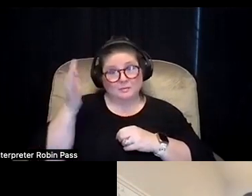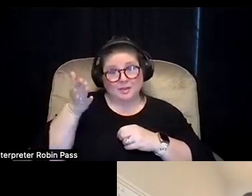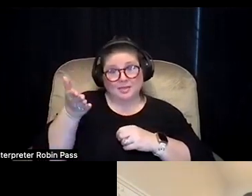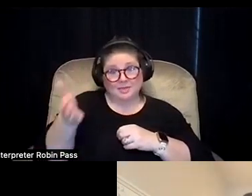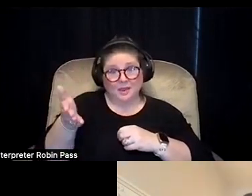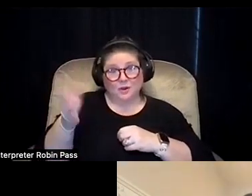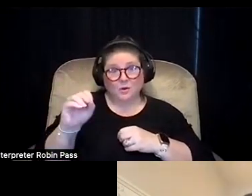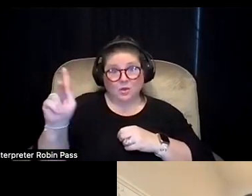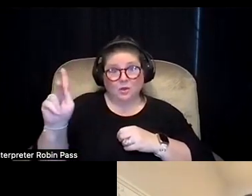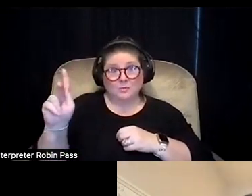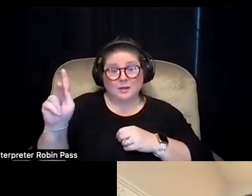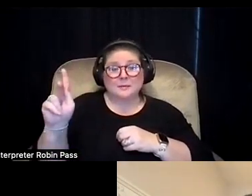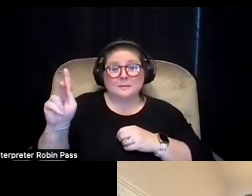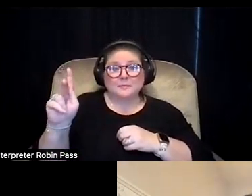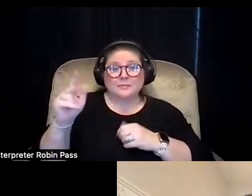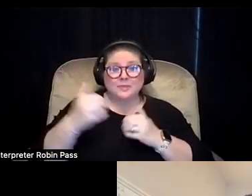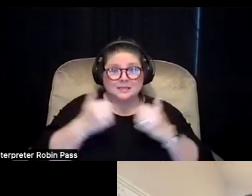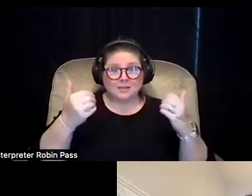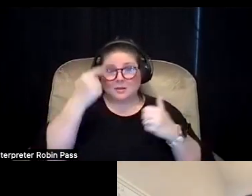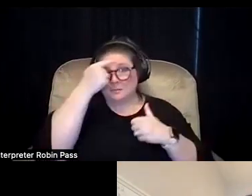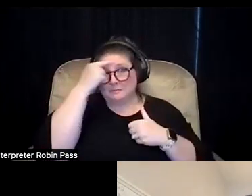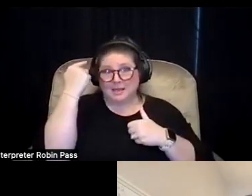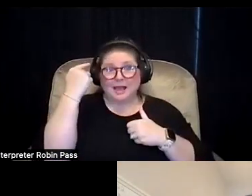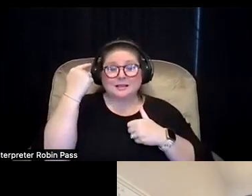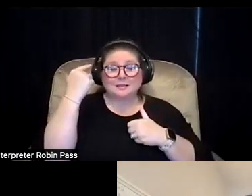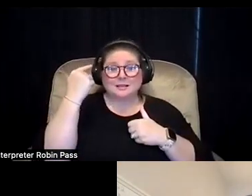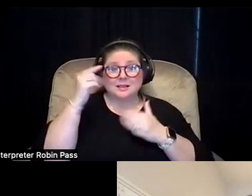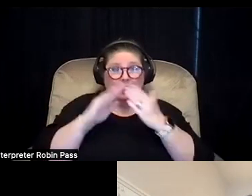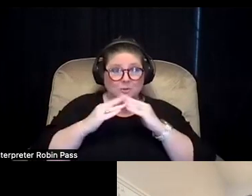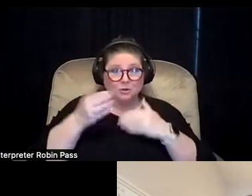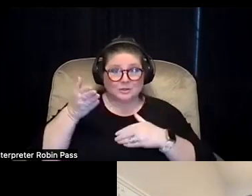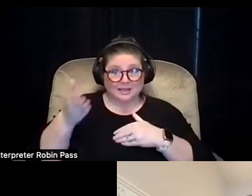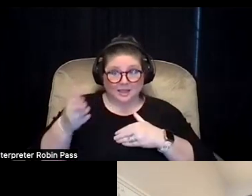um you know in segregated black communities in tulsa also not having access to these histories